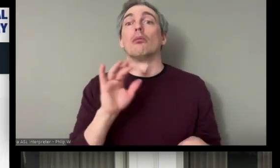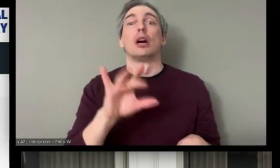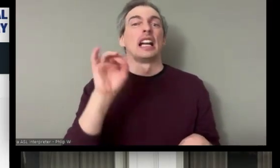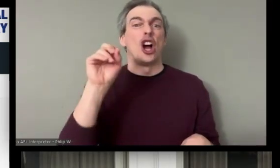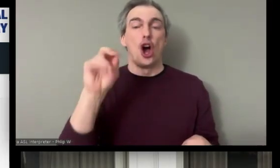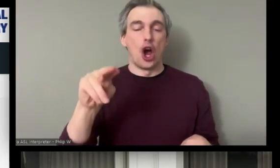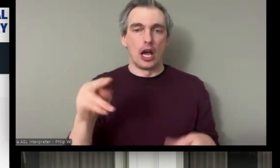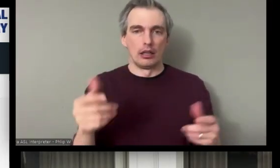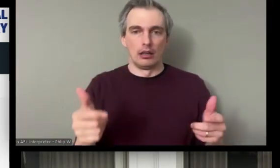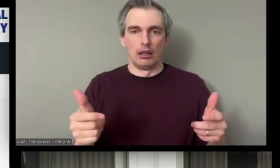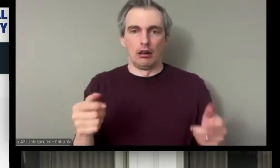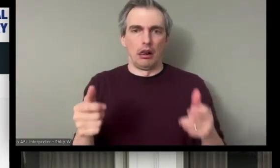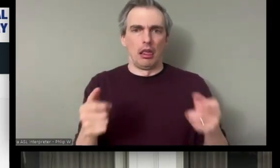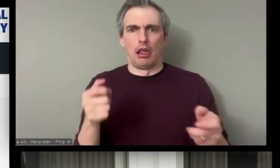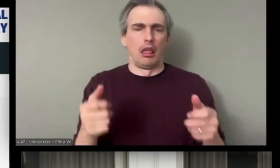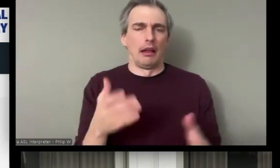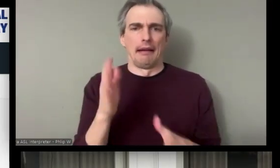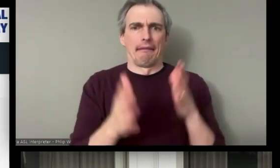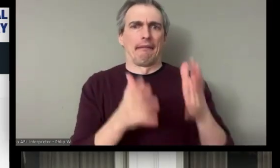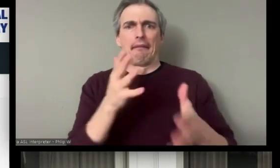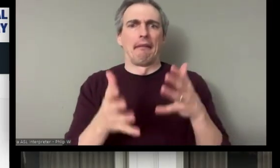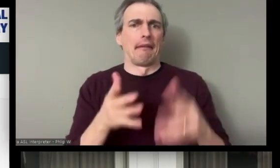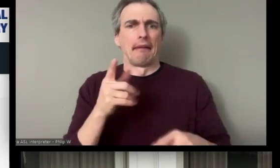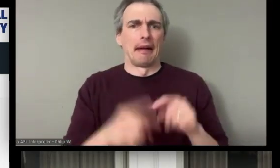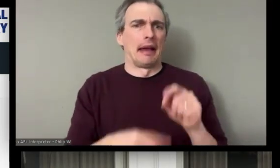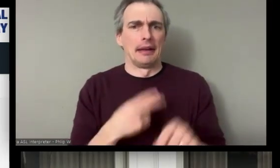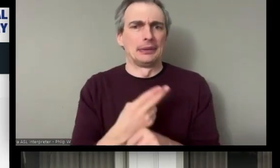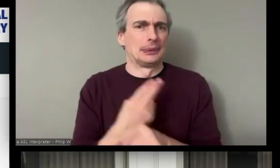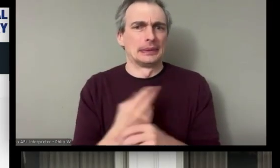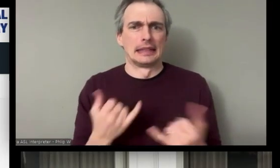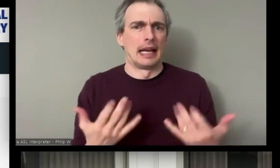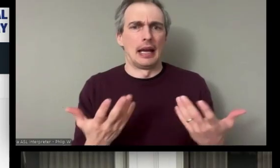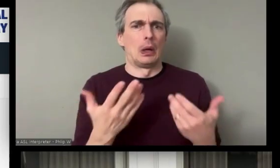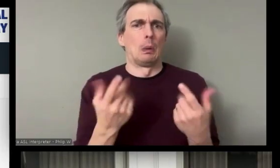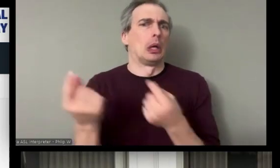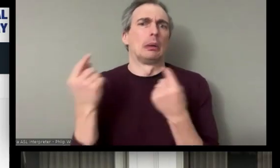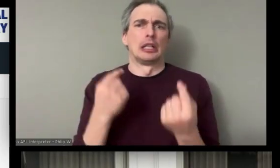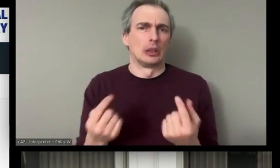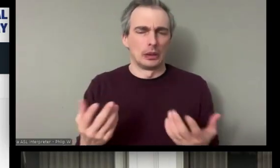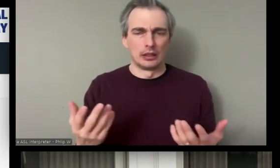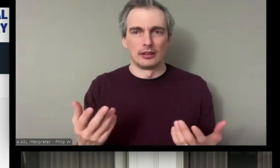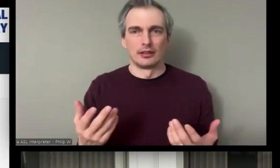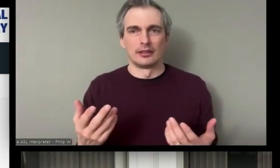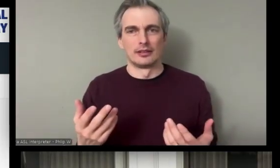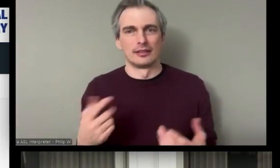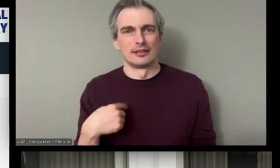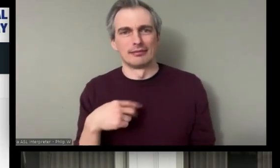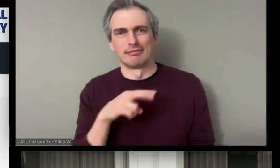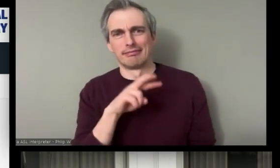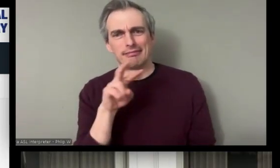making the Quest unusable. And... I kind of laughed at this user experience.